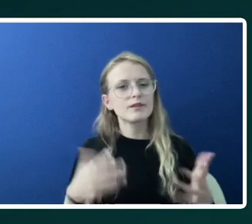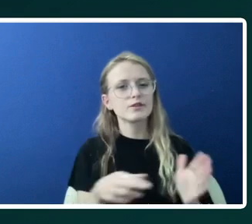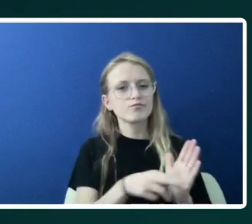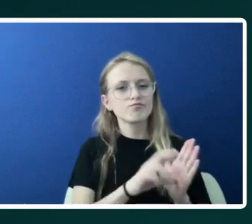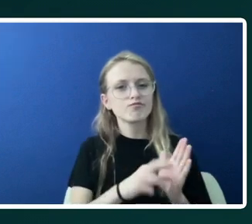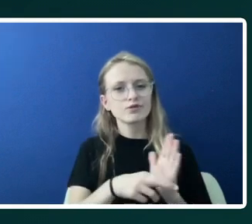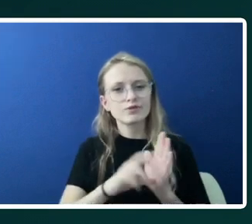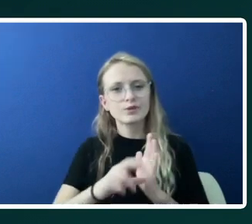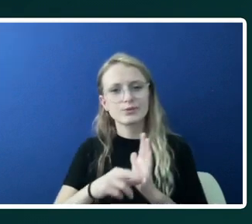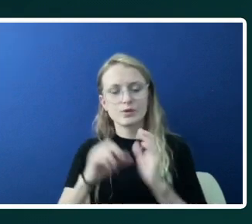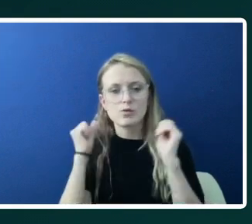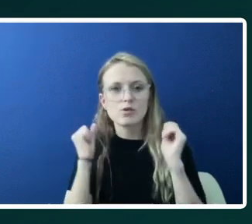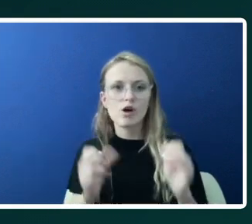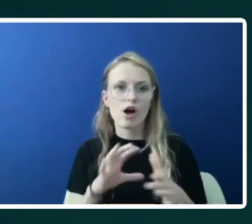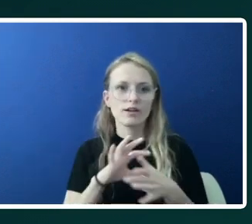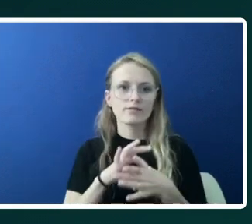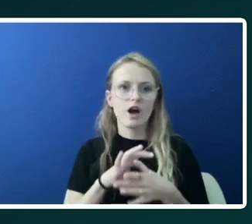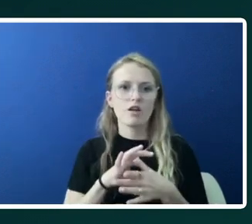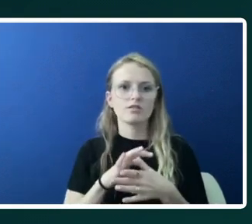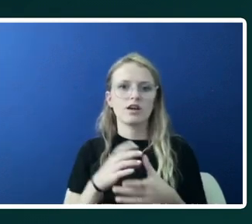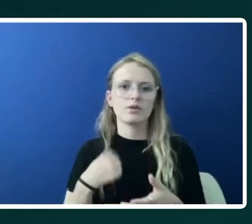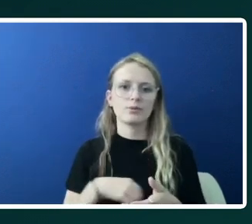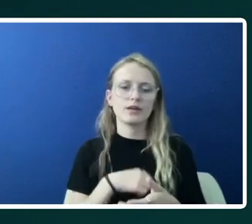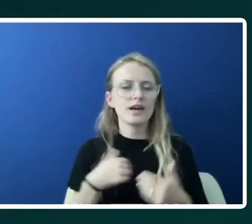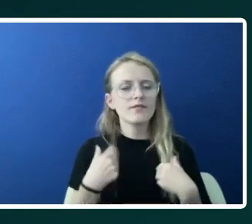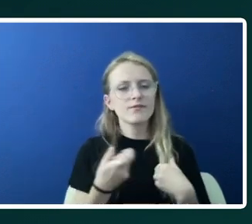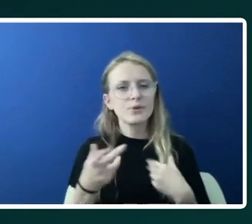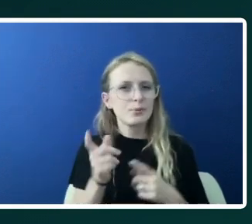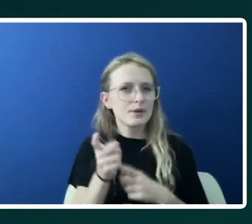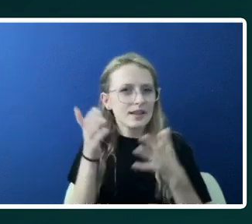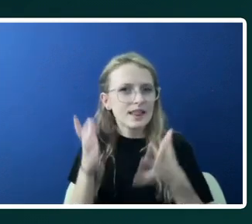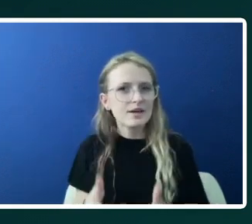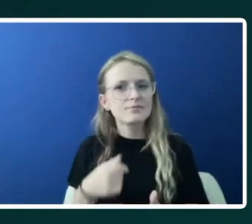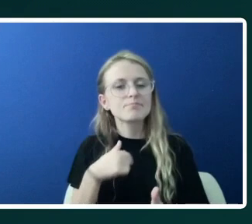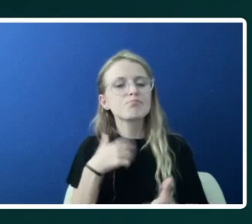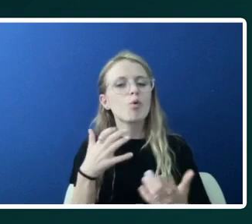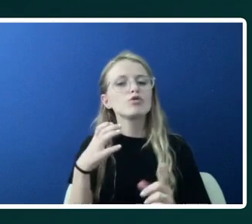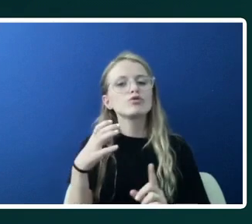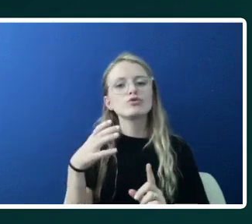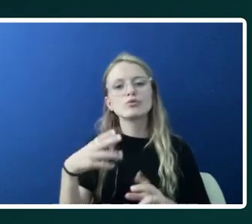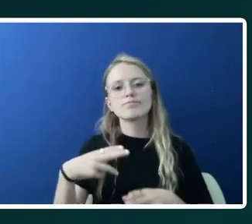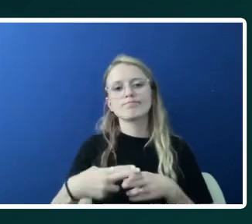and we have just a few minutes left. So, I'd like to just highlight some of the questions to help